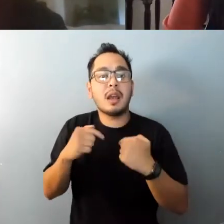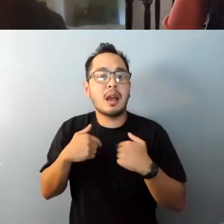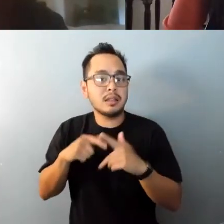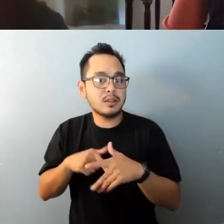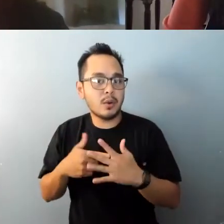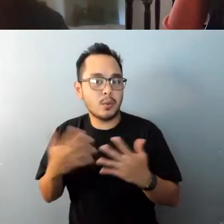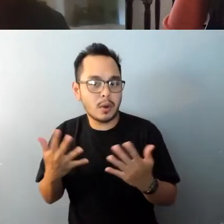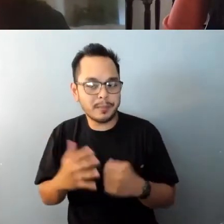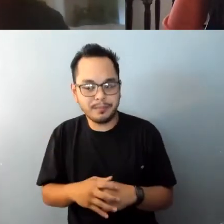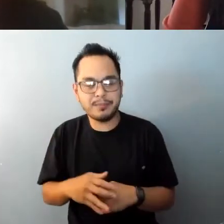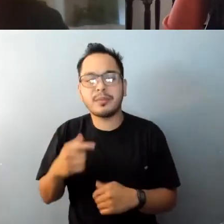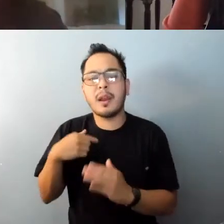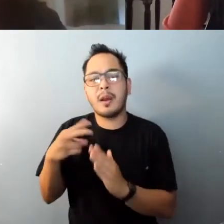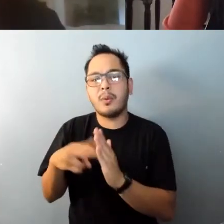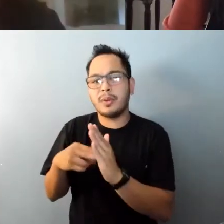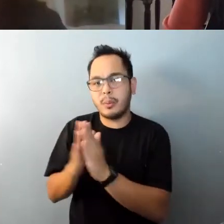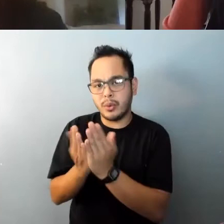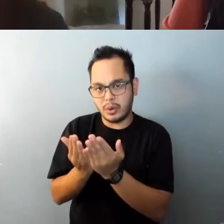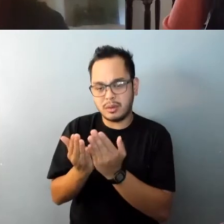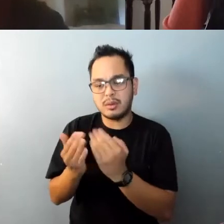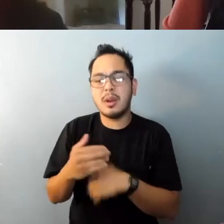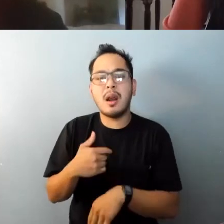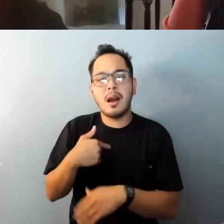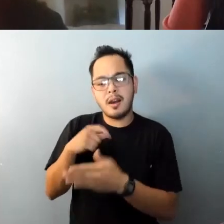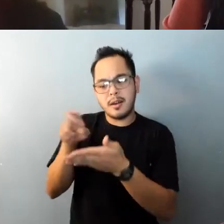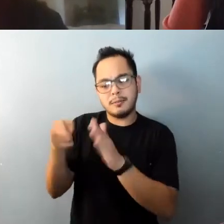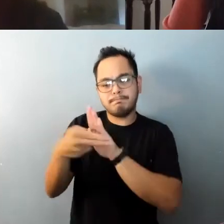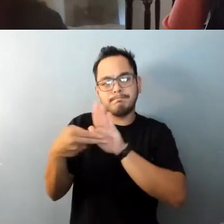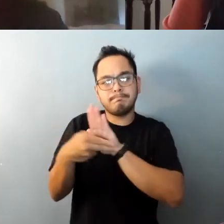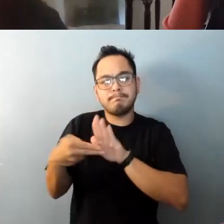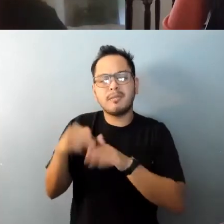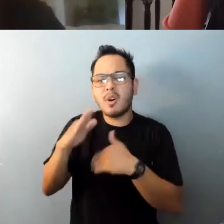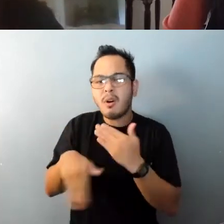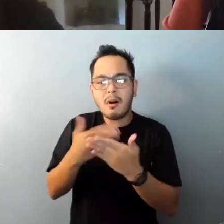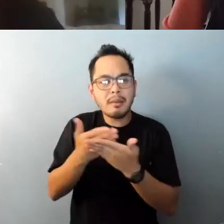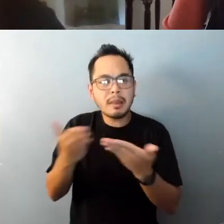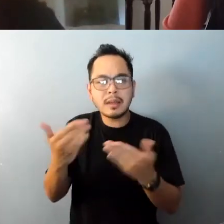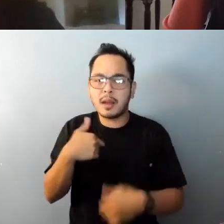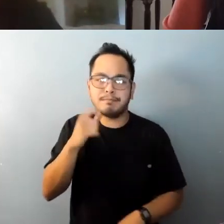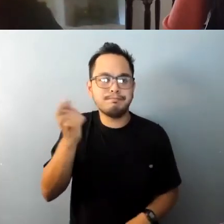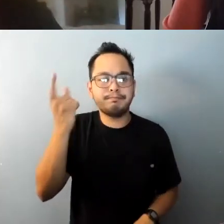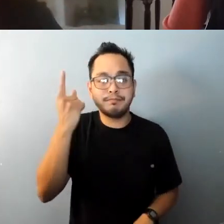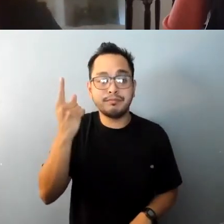time. I underlined everything that I did not understand and for a 21st-century reader that is actually a lot.